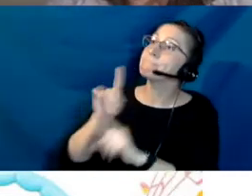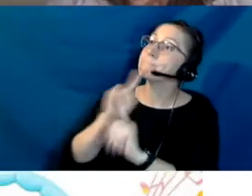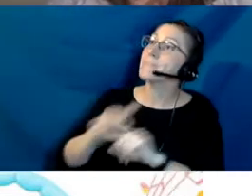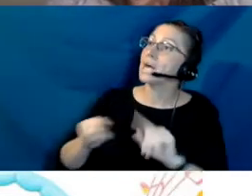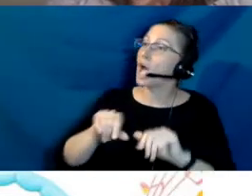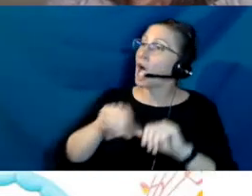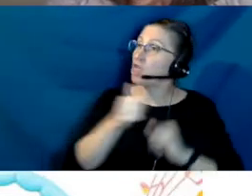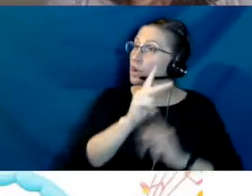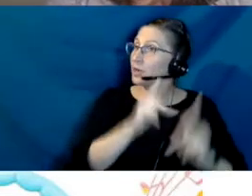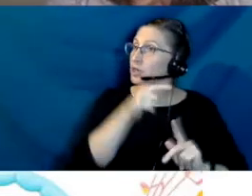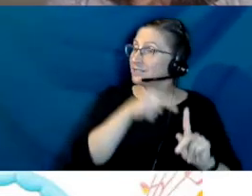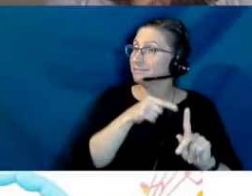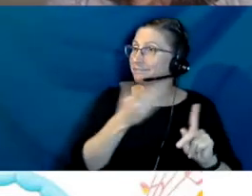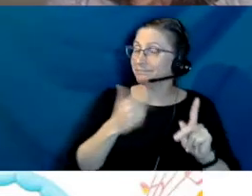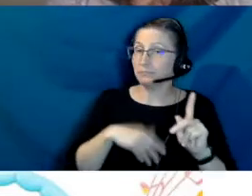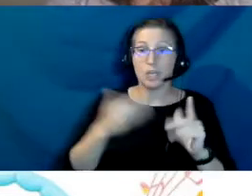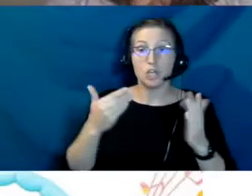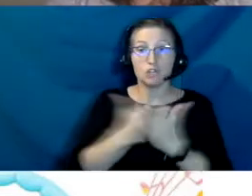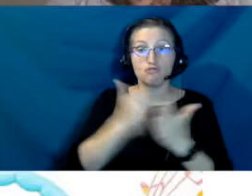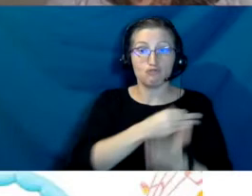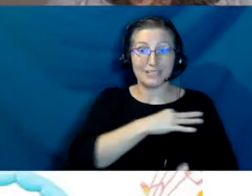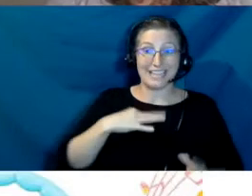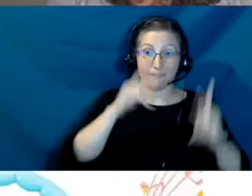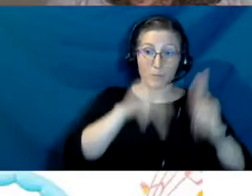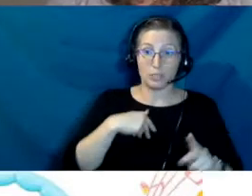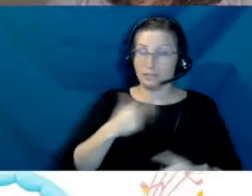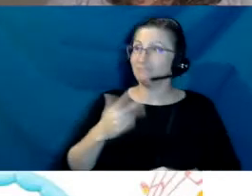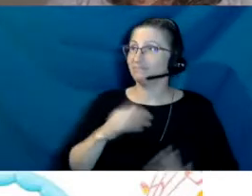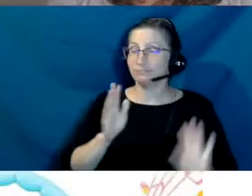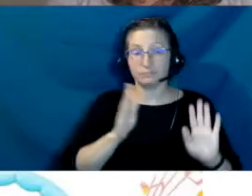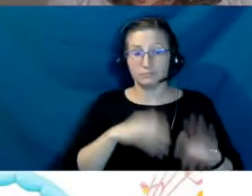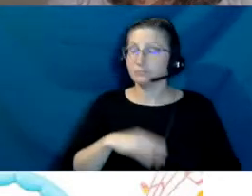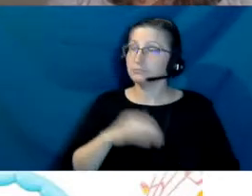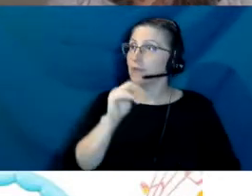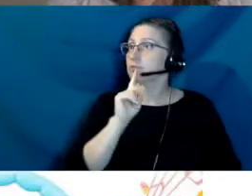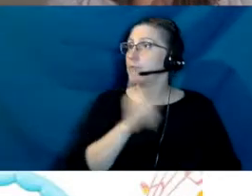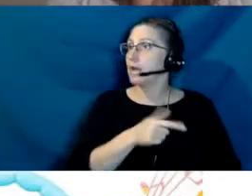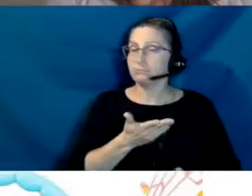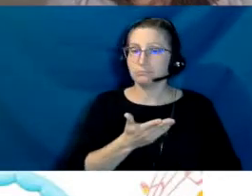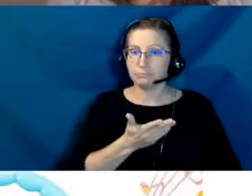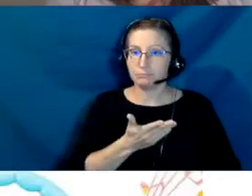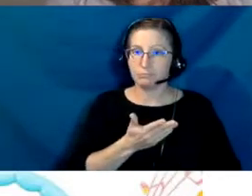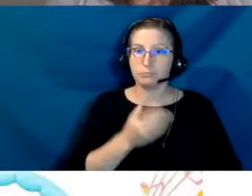would respond to maybe a newer staff person working with them at school, or a doctor or